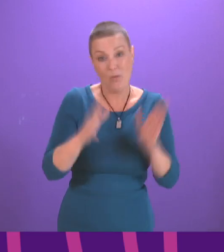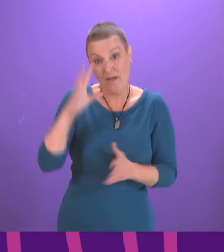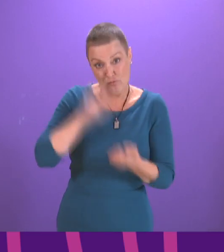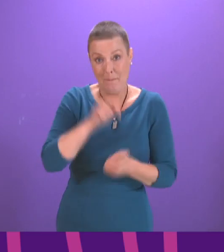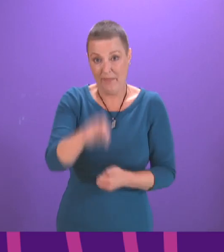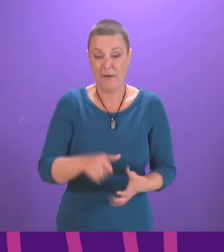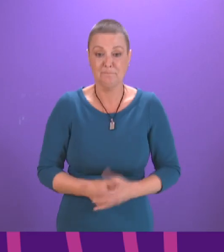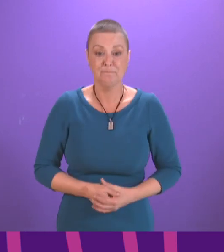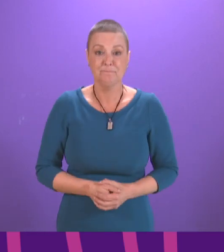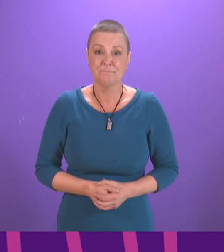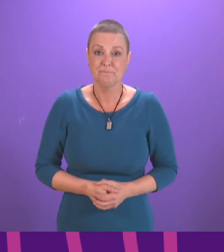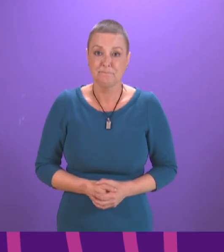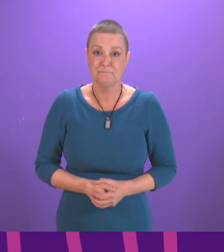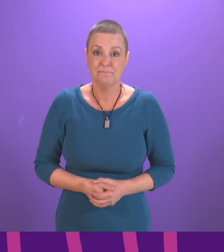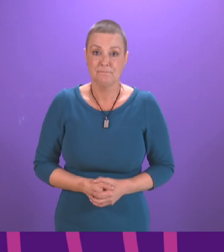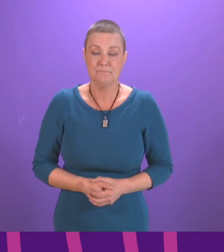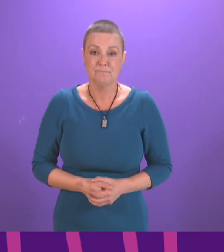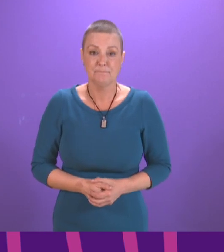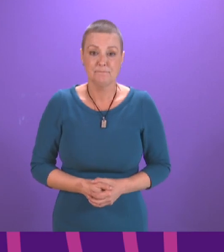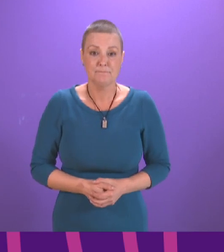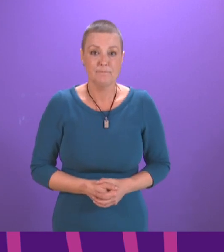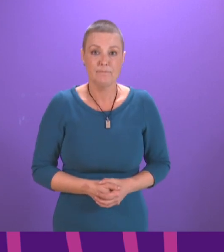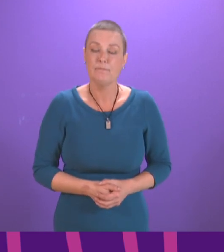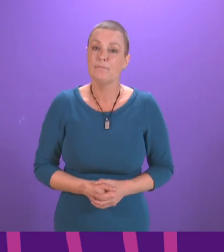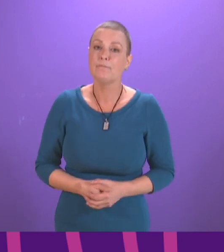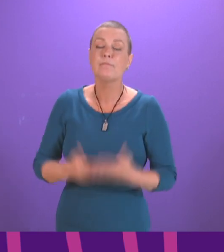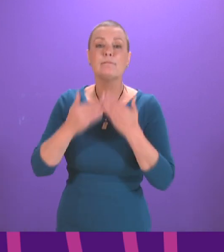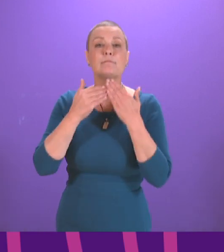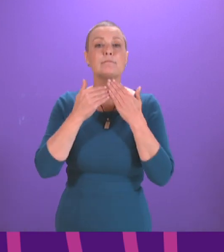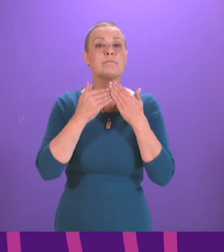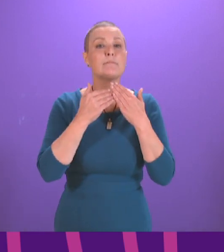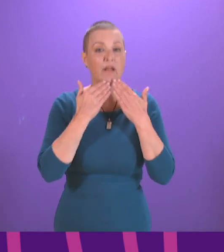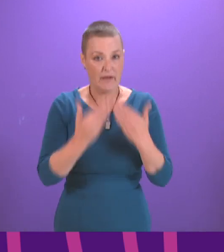BiFab (Investment) David Torrance (Kirkcaldy) (SNP):